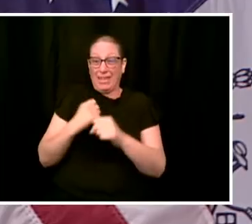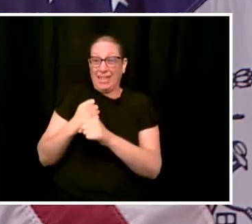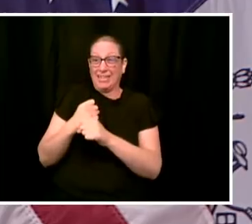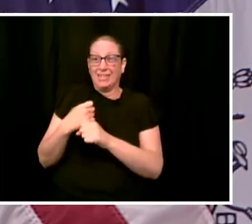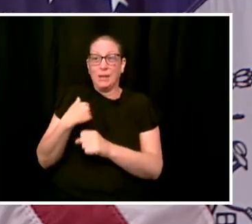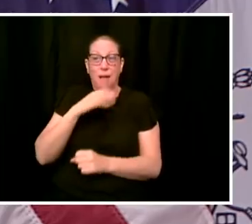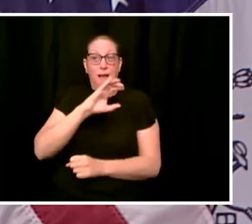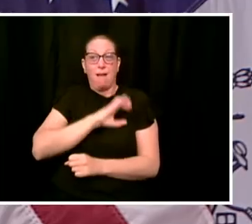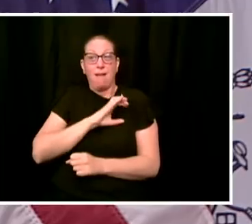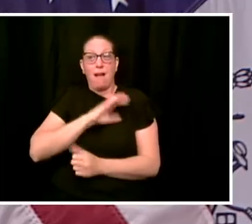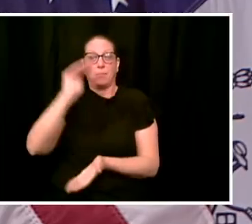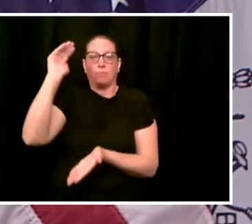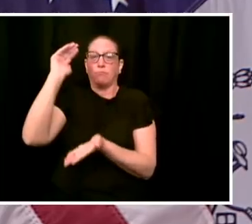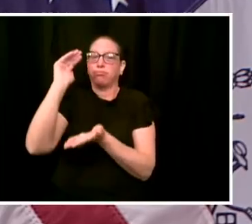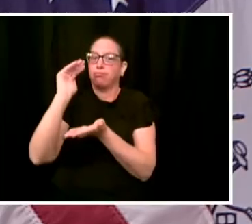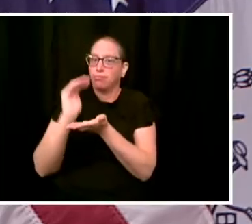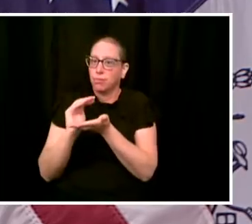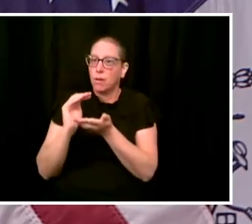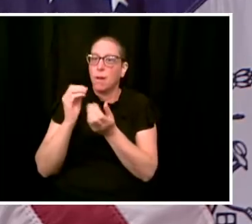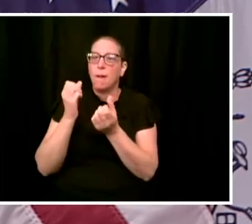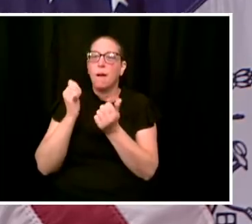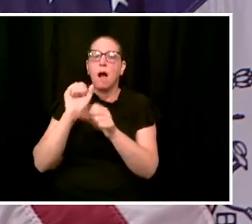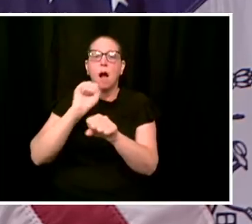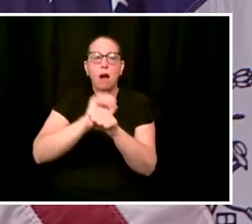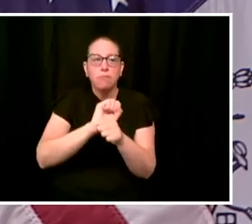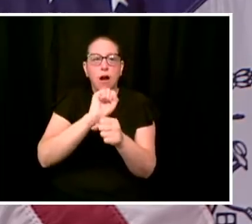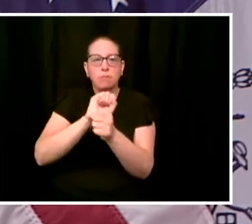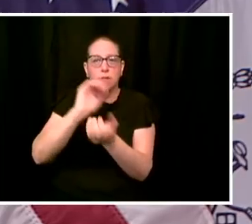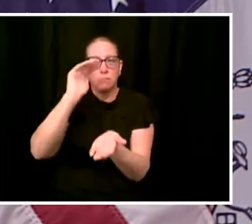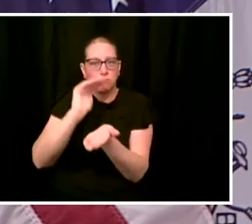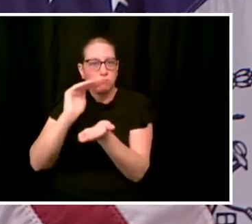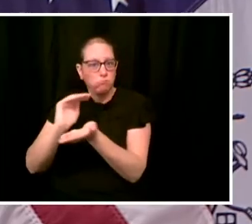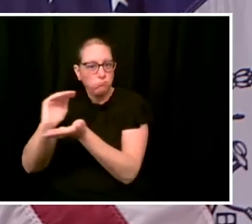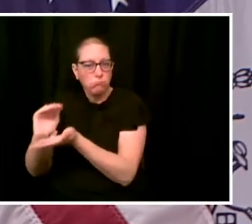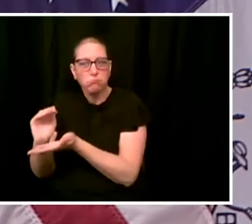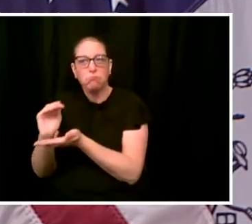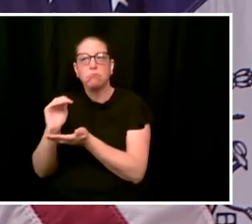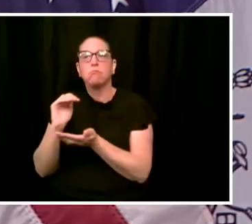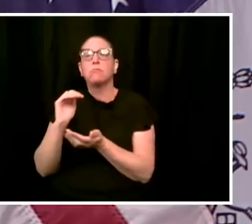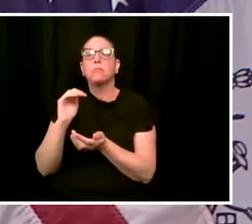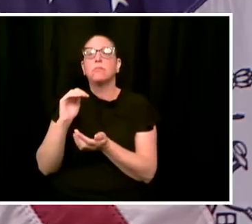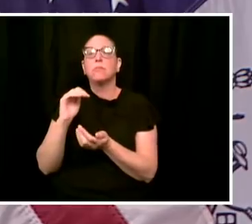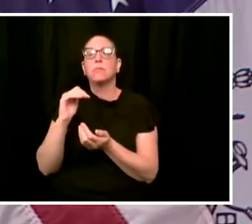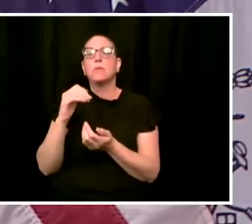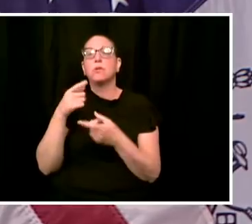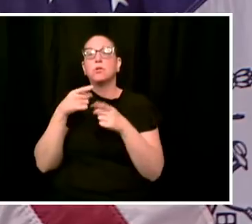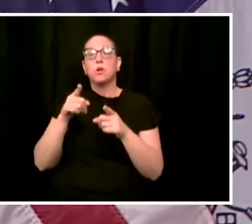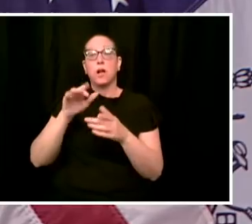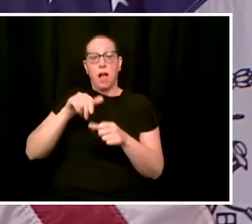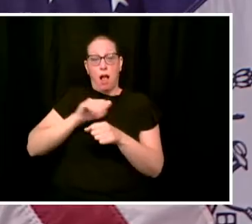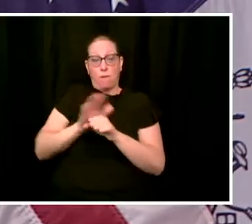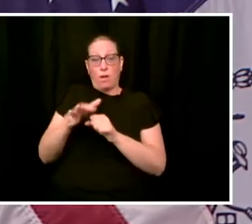AND YEARS REDUCING THE AMOUNT OF ARRESTS,